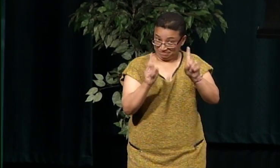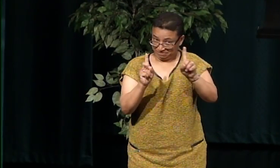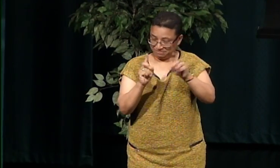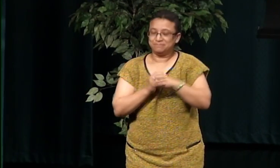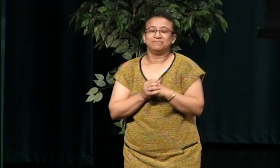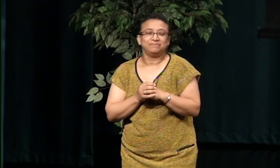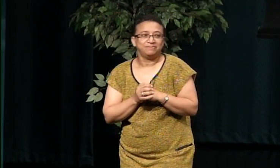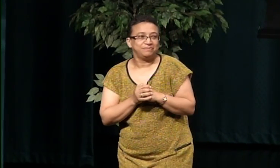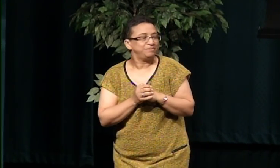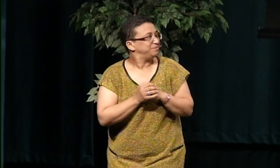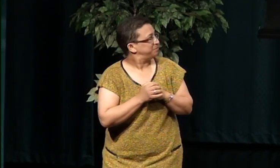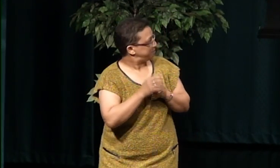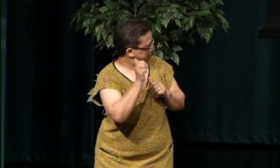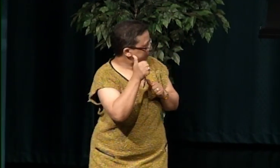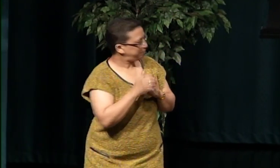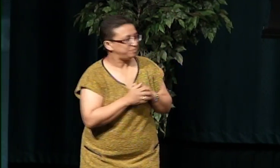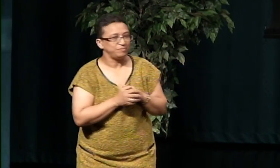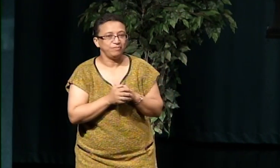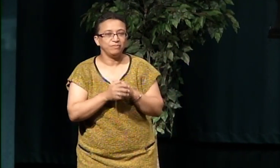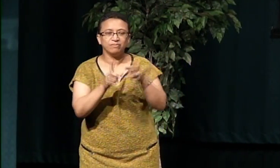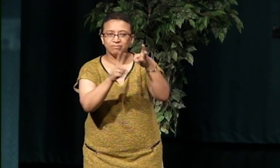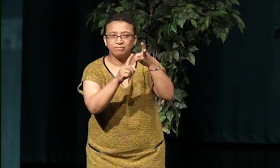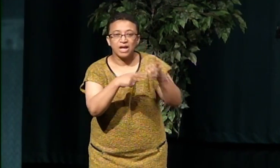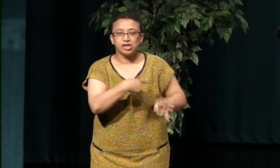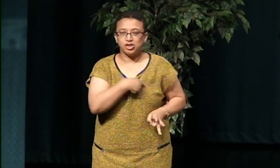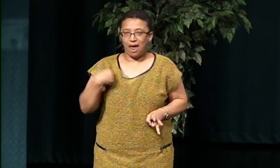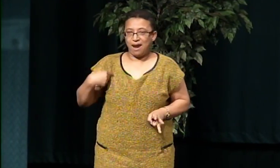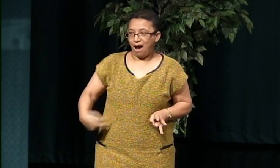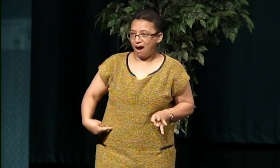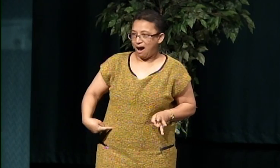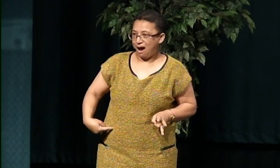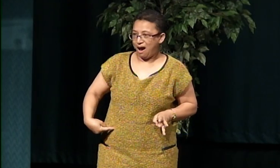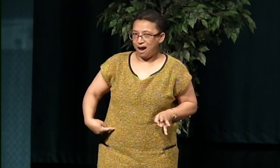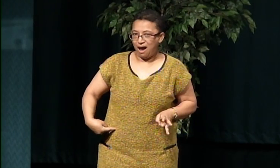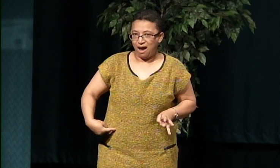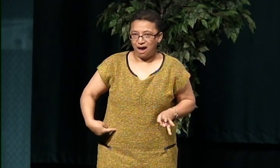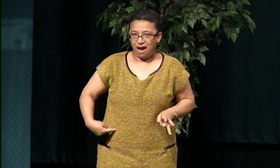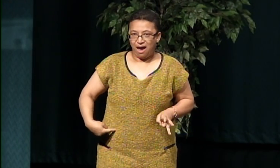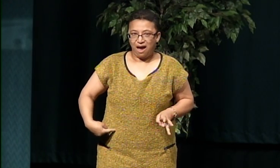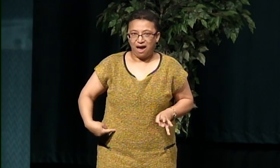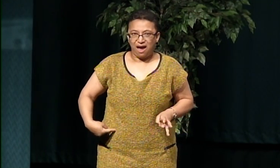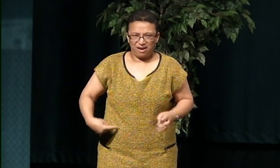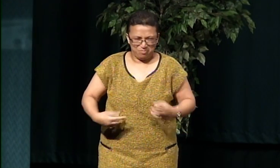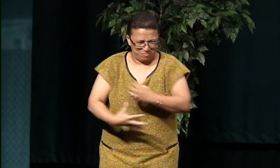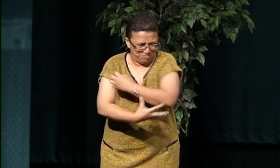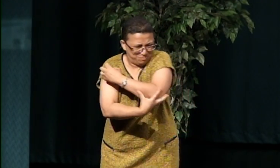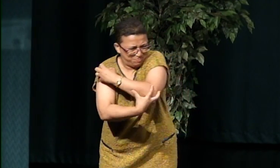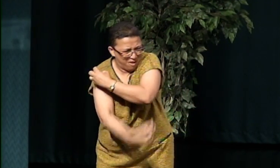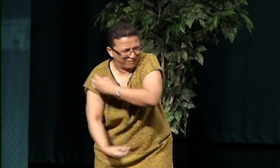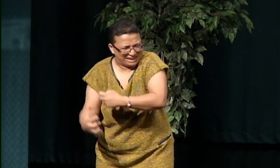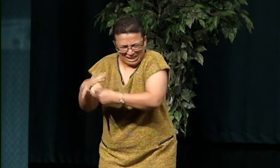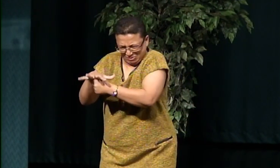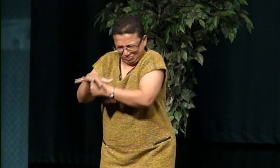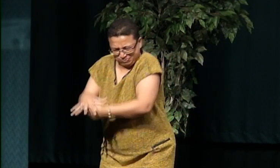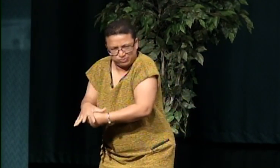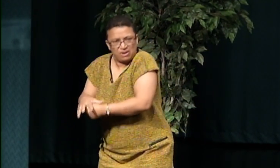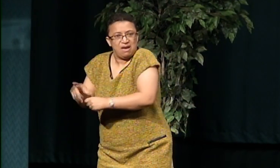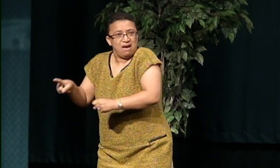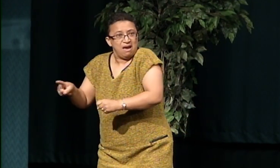These people were poor and they needed to fight against that. And then China is another example.